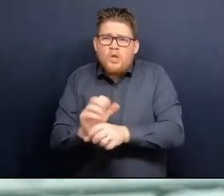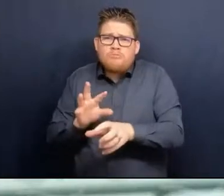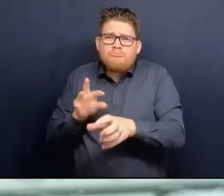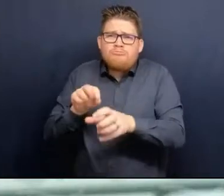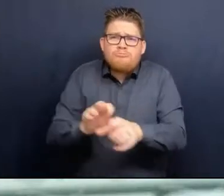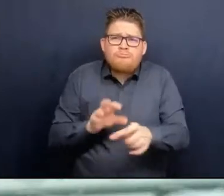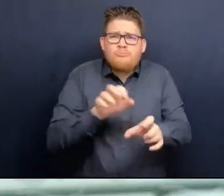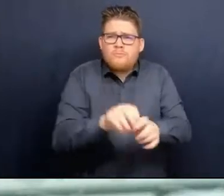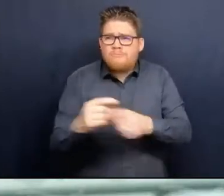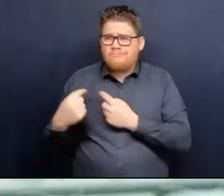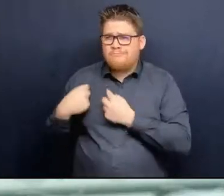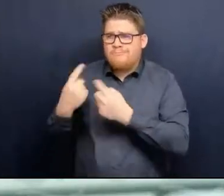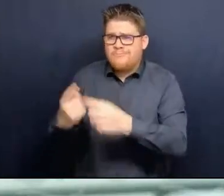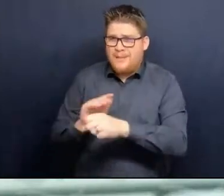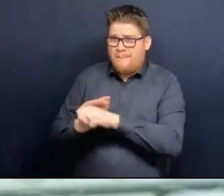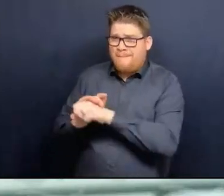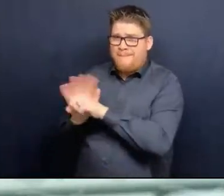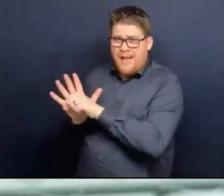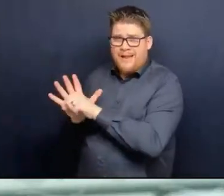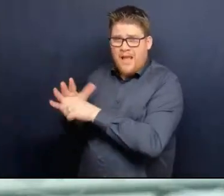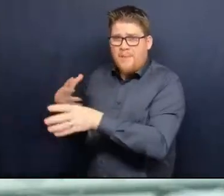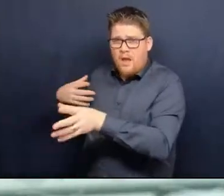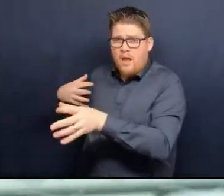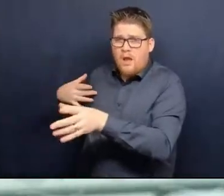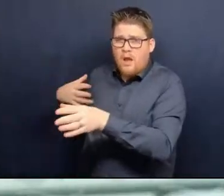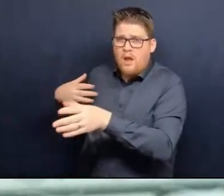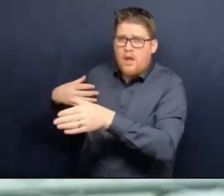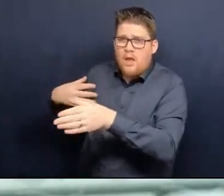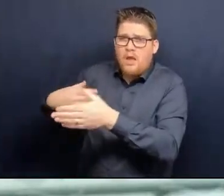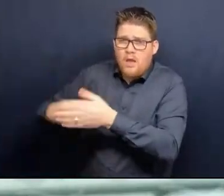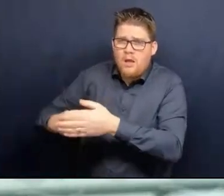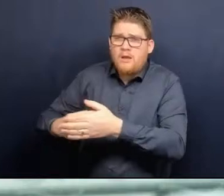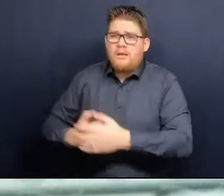of so many people that have gotten us to this point in the